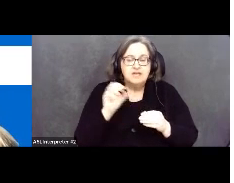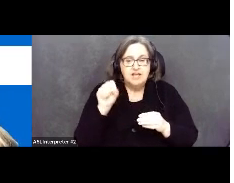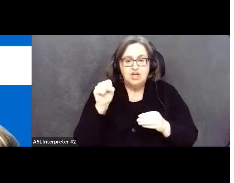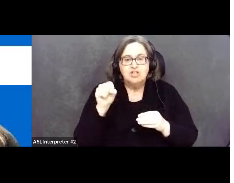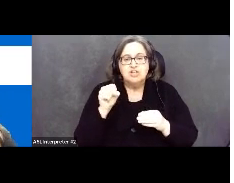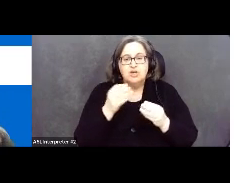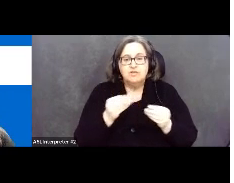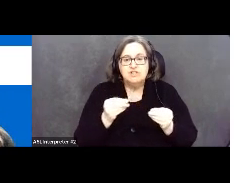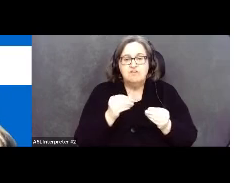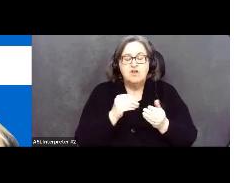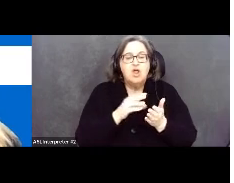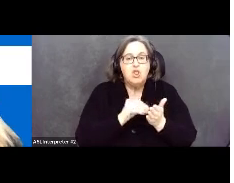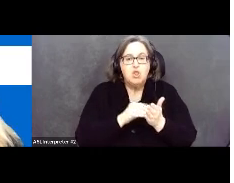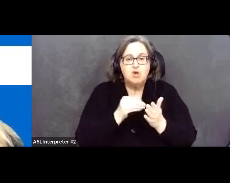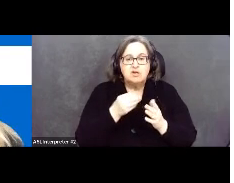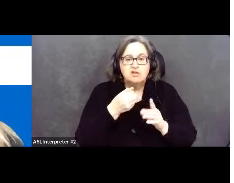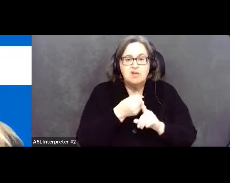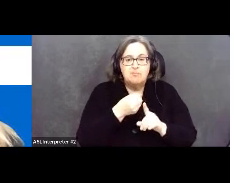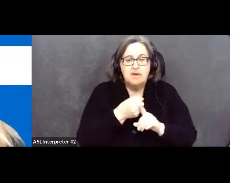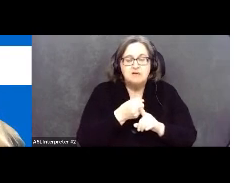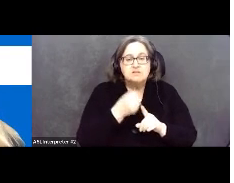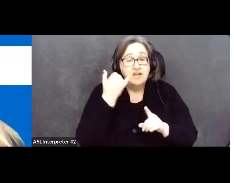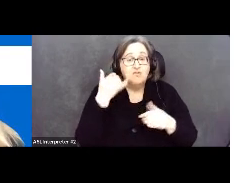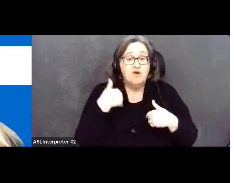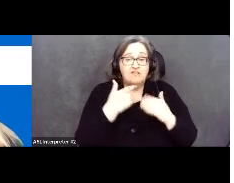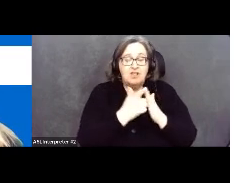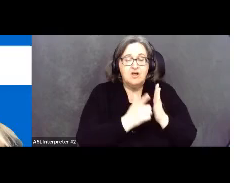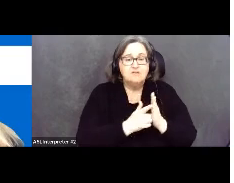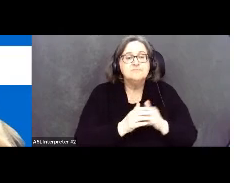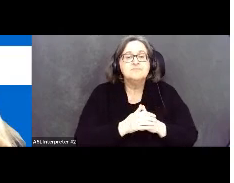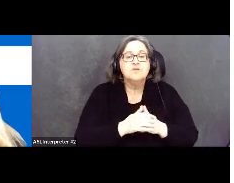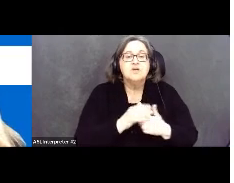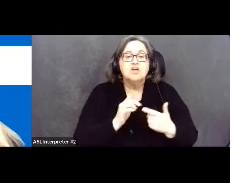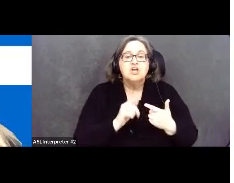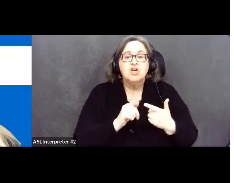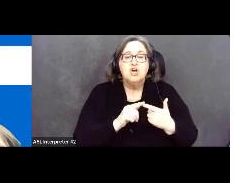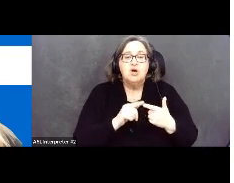Among educators if it is legislated. Second, potentially improved and